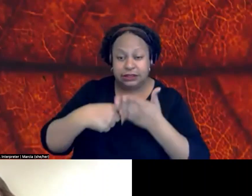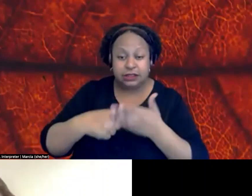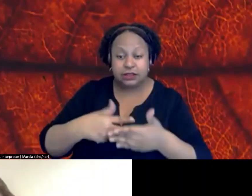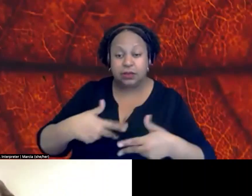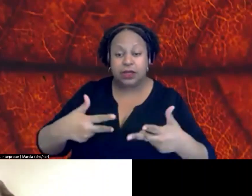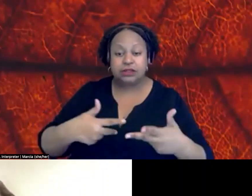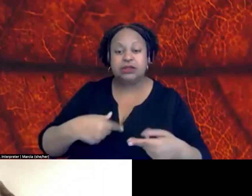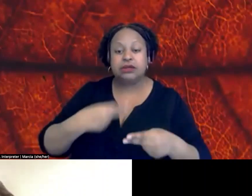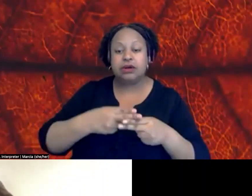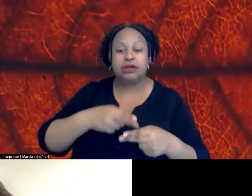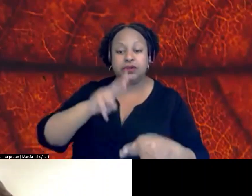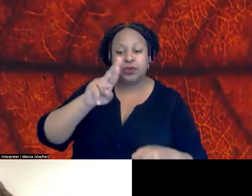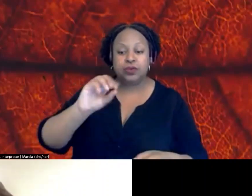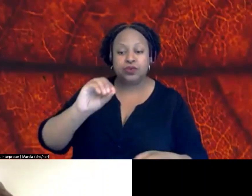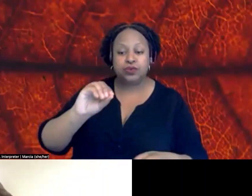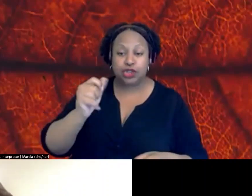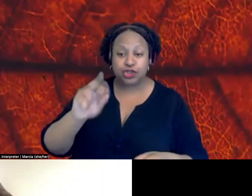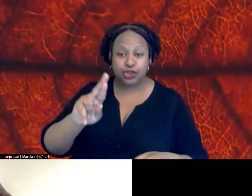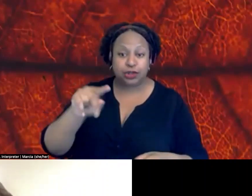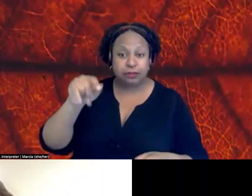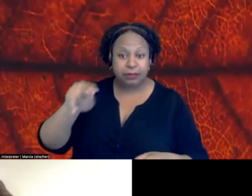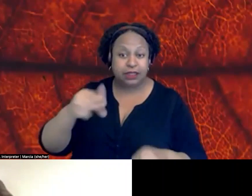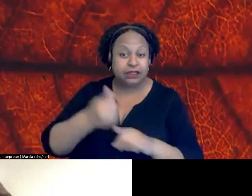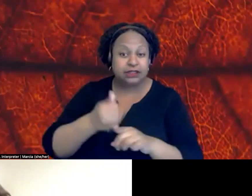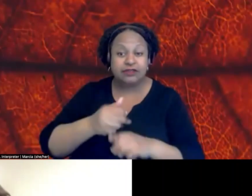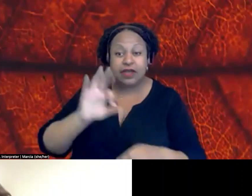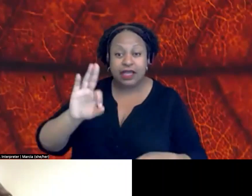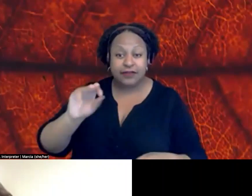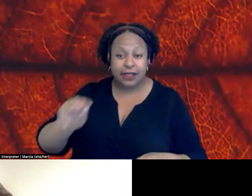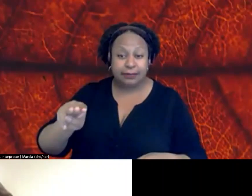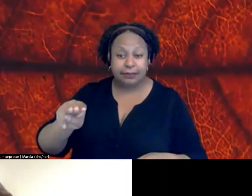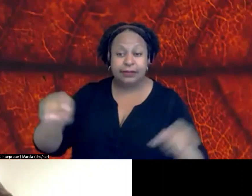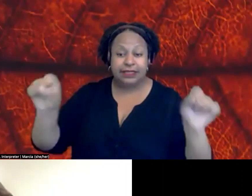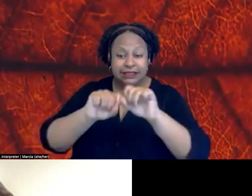So it's a FM system. I'm sure people have already heard of it,